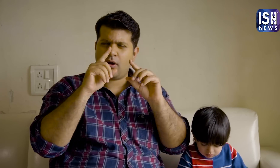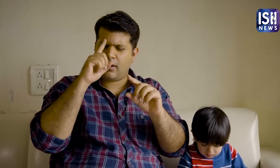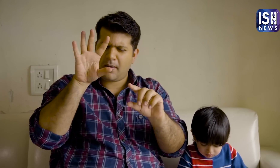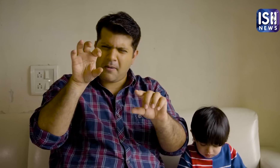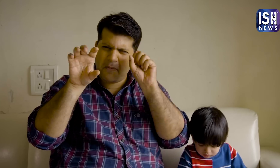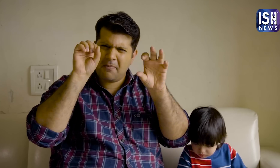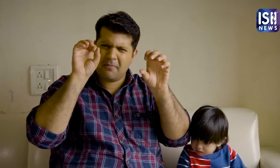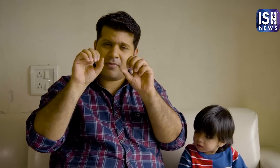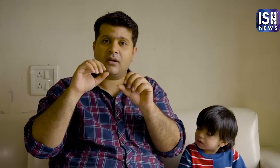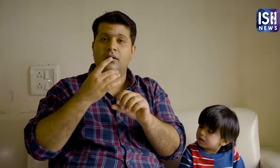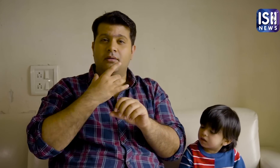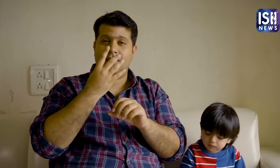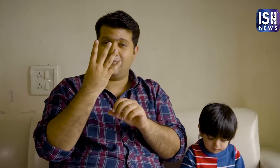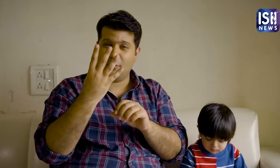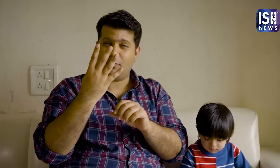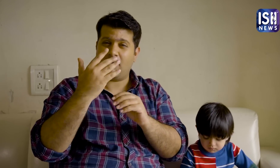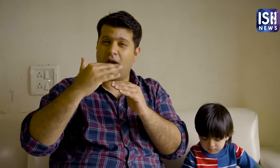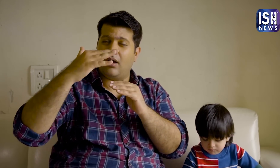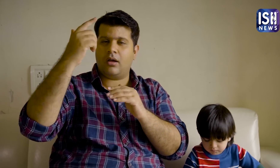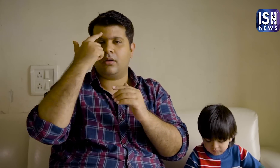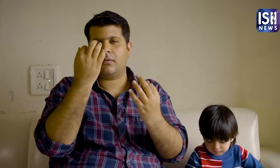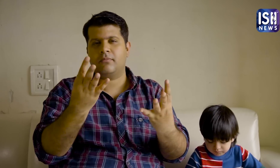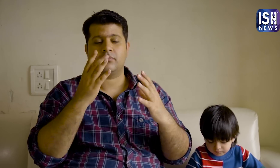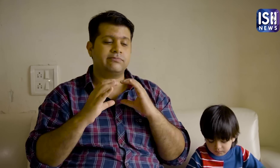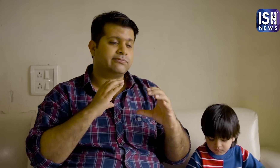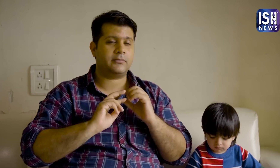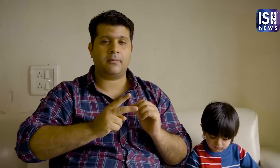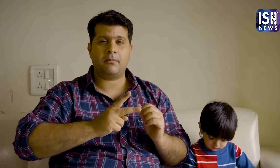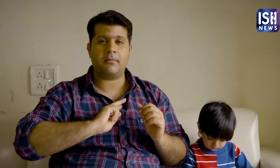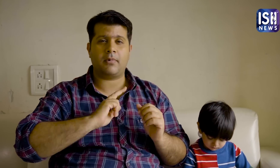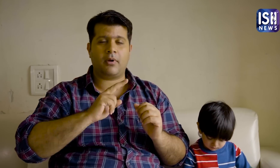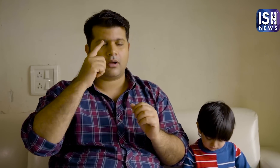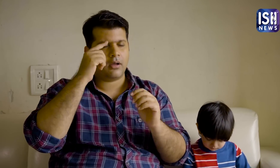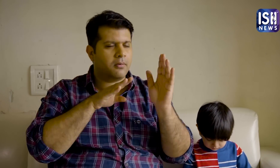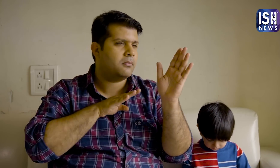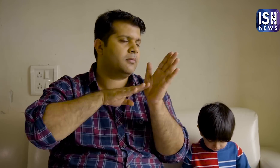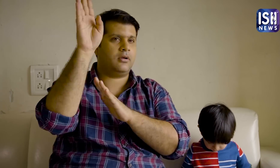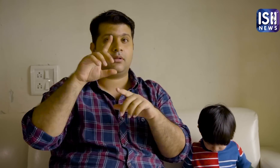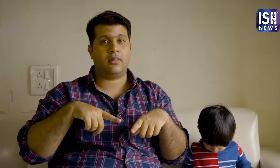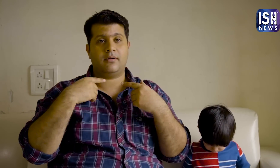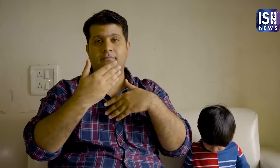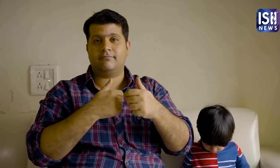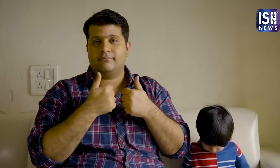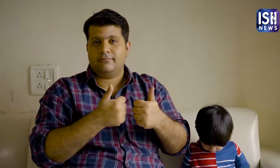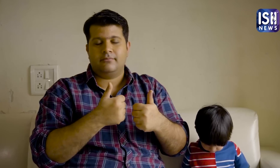the mind quickly absorbs all this. Then from the age of 4 onwards, they are able to have meanigful conversations and excel in life.